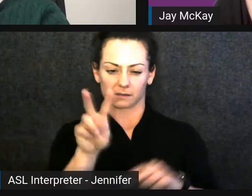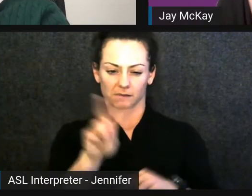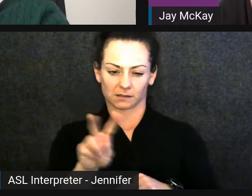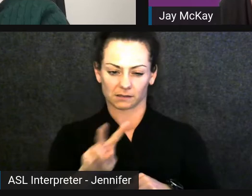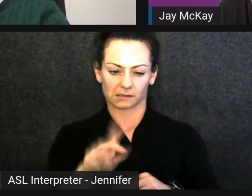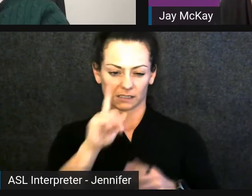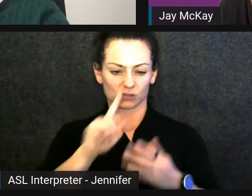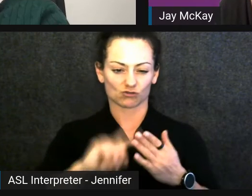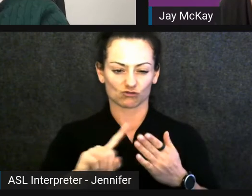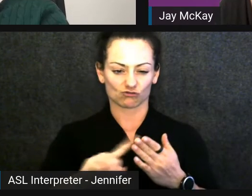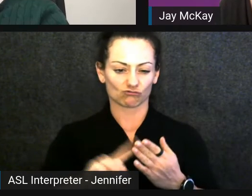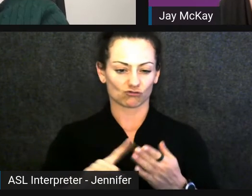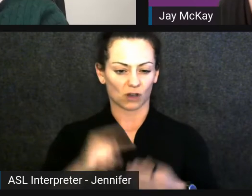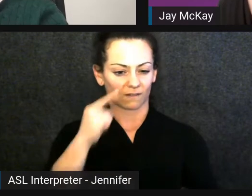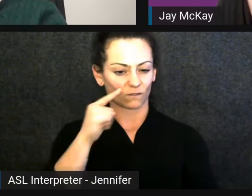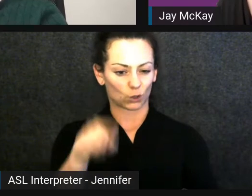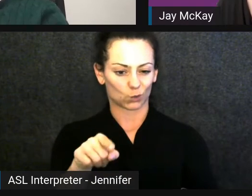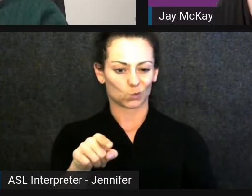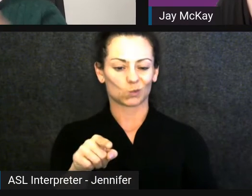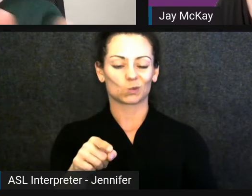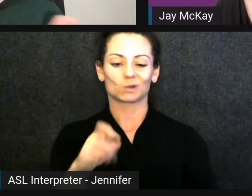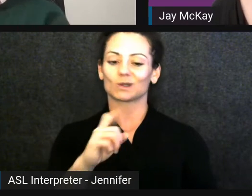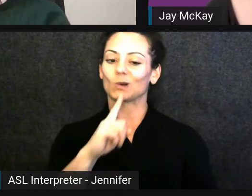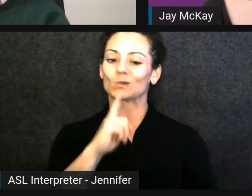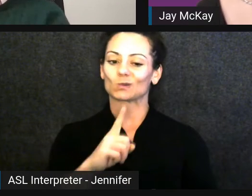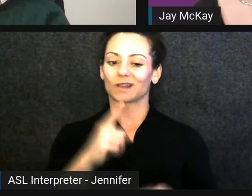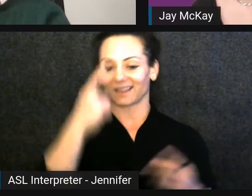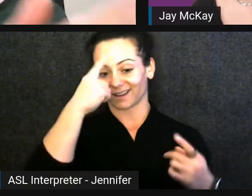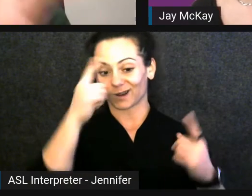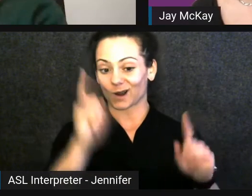It's a matter of compromise between doing a lot of manual work